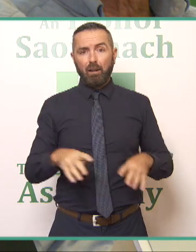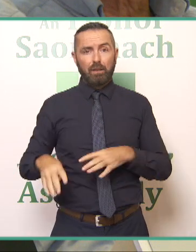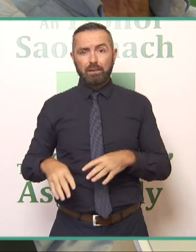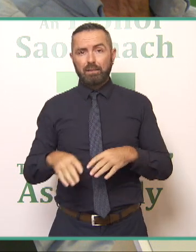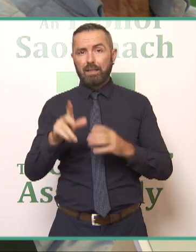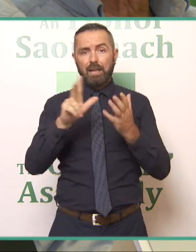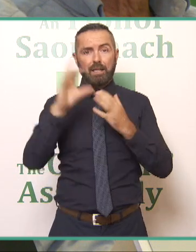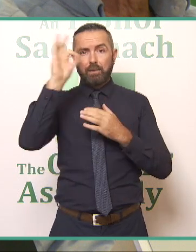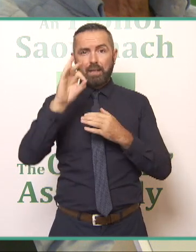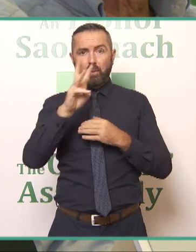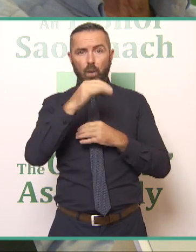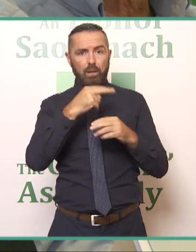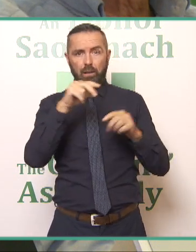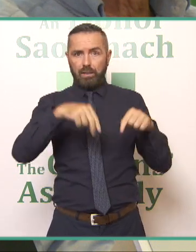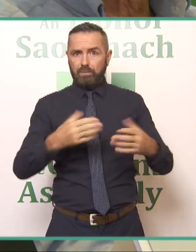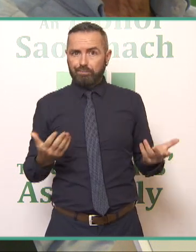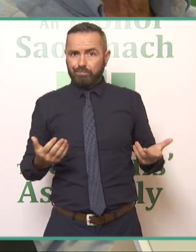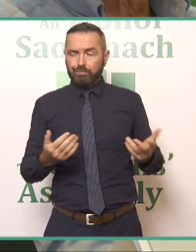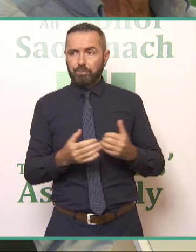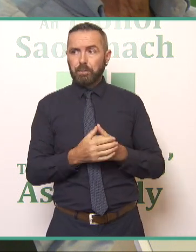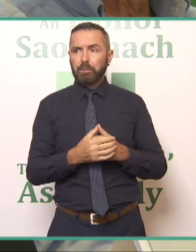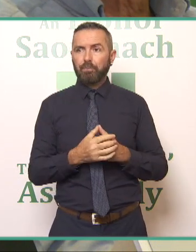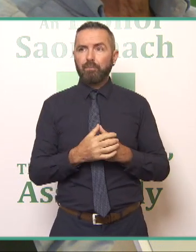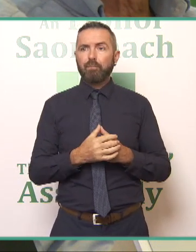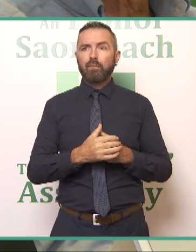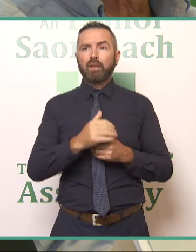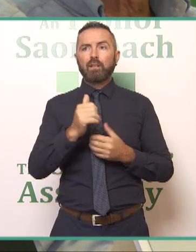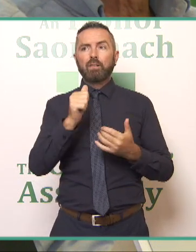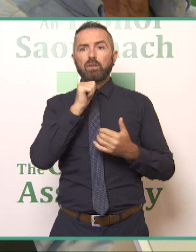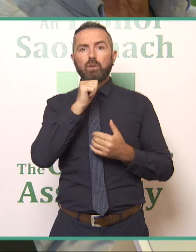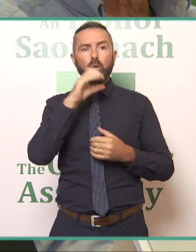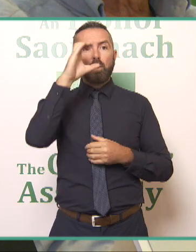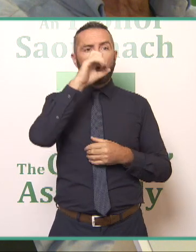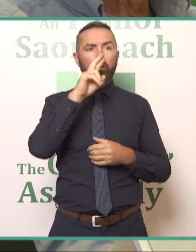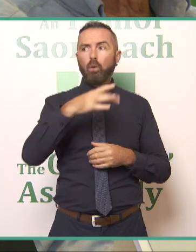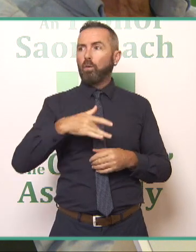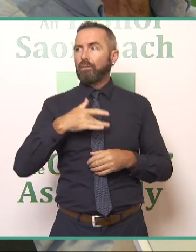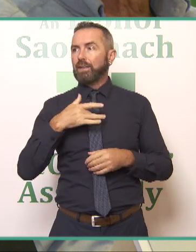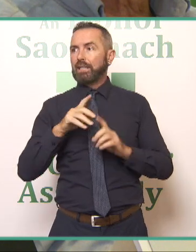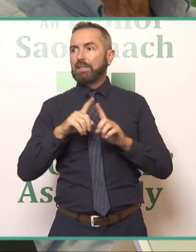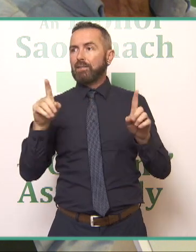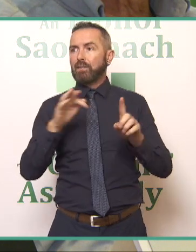we can't do that. And essentially the there's no look and feel difference from a makes me traditional home